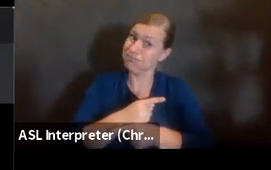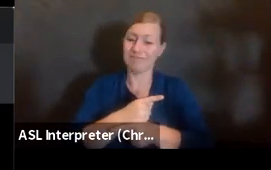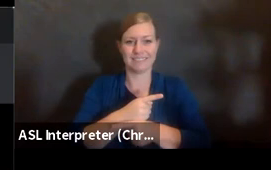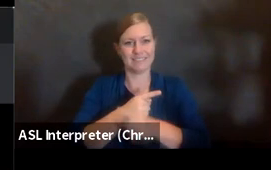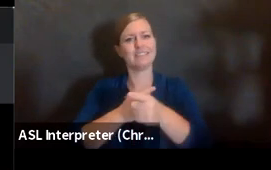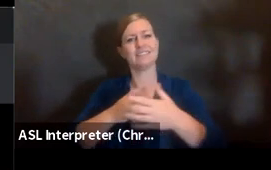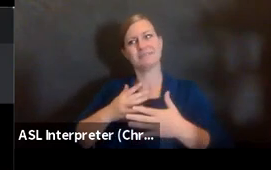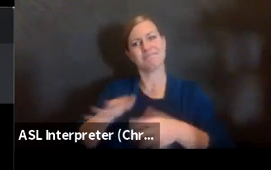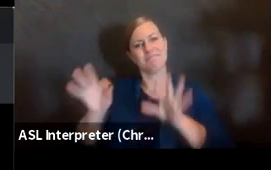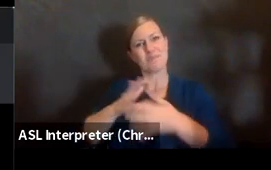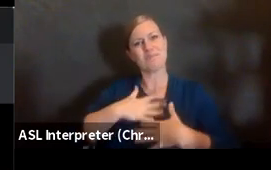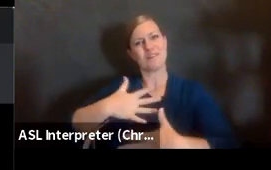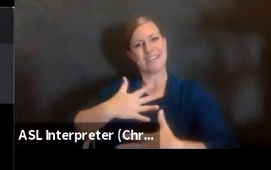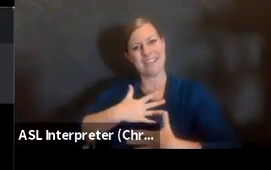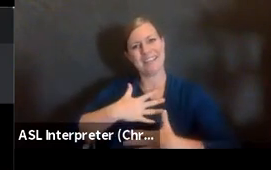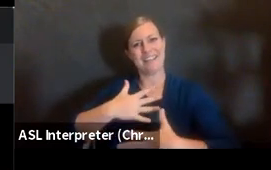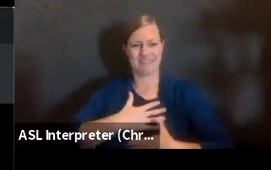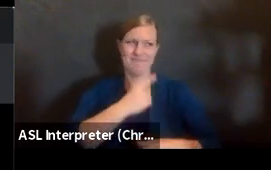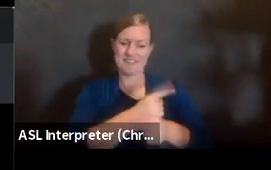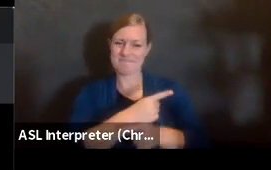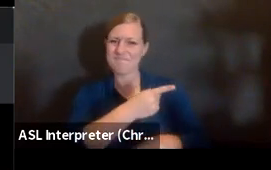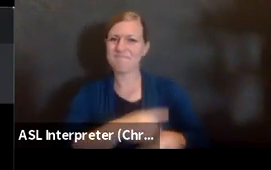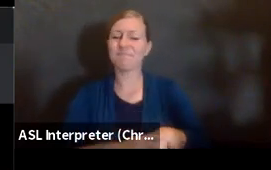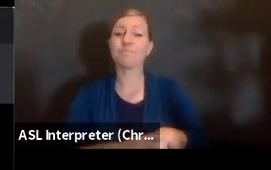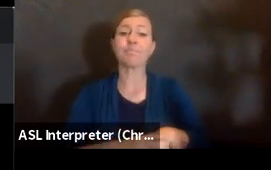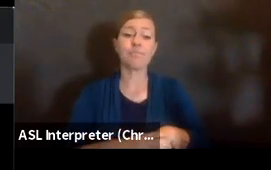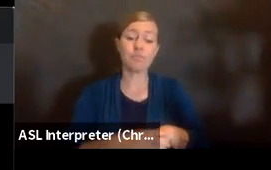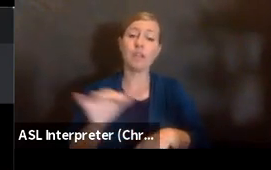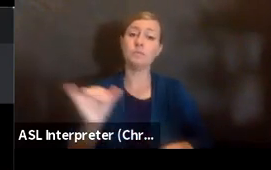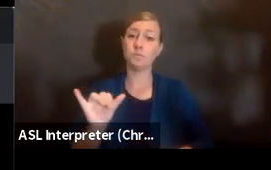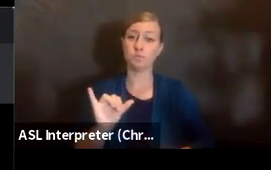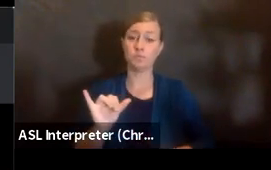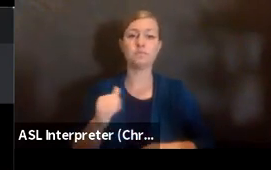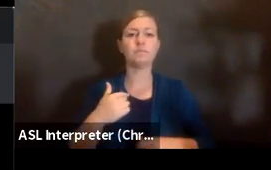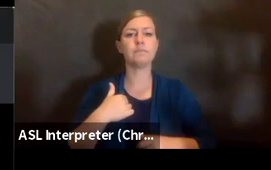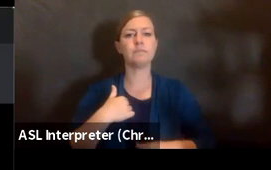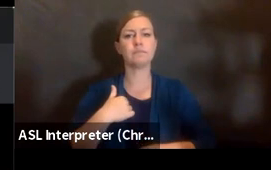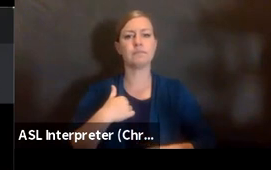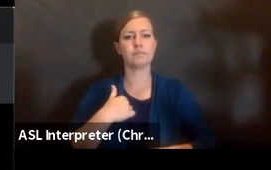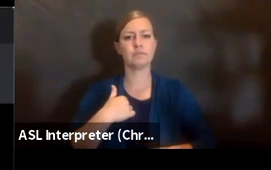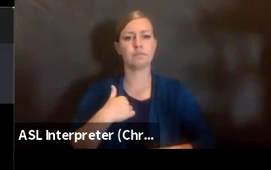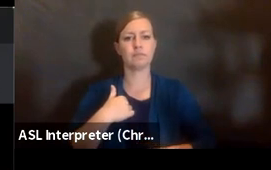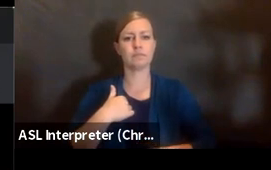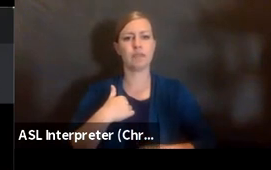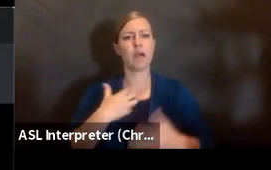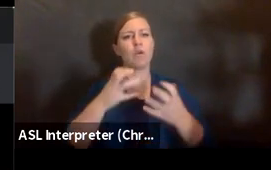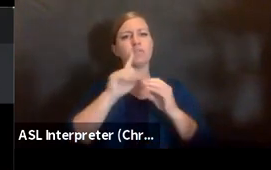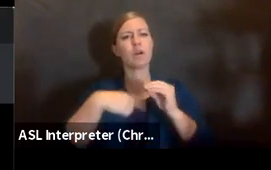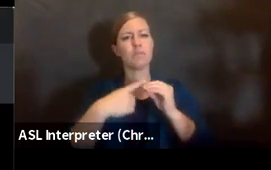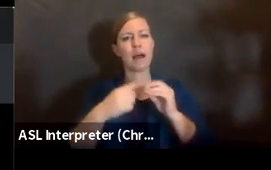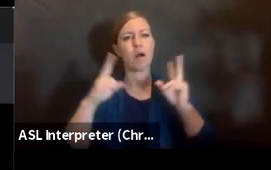Katherine Livick - ESD 112: Be breathing breathing. And on that note, I want to talk a little bit about flexible thinking in terms of what we're doing today.